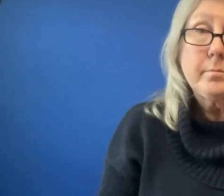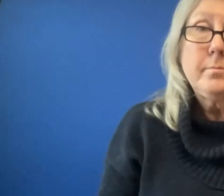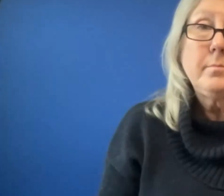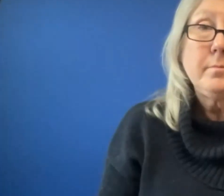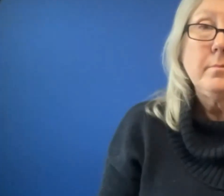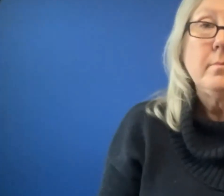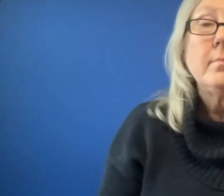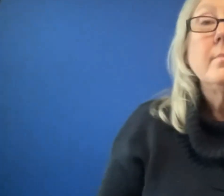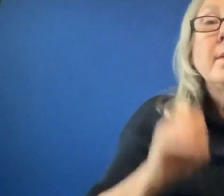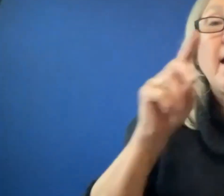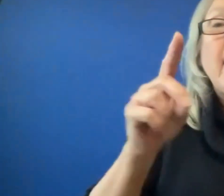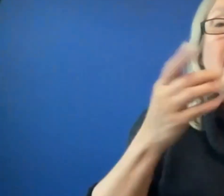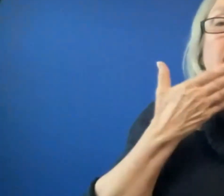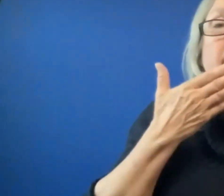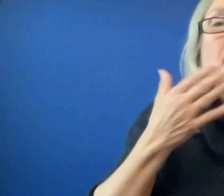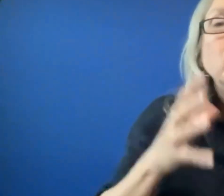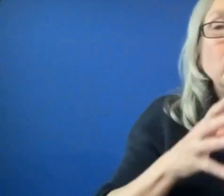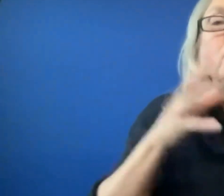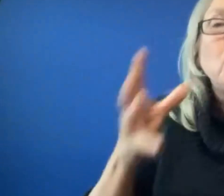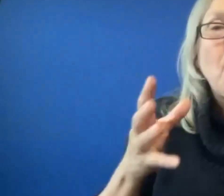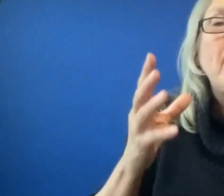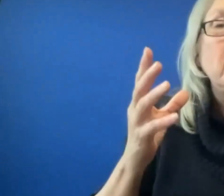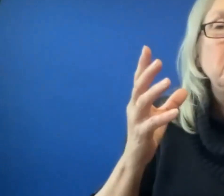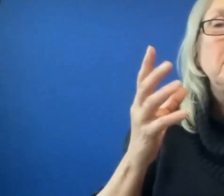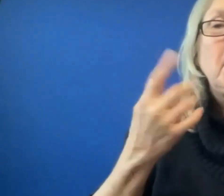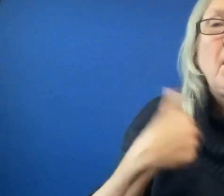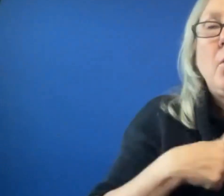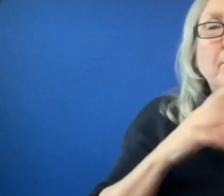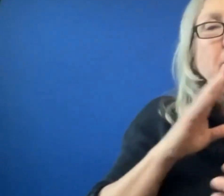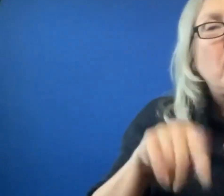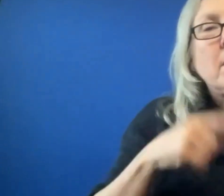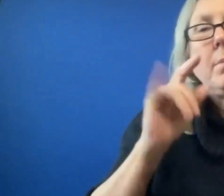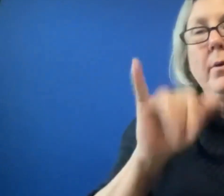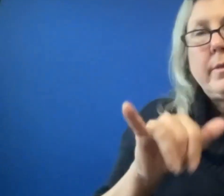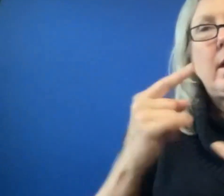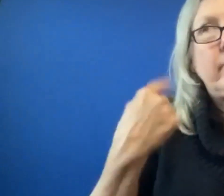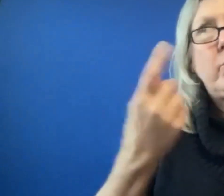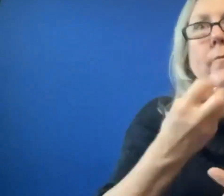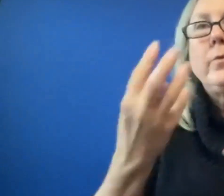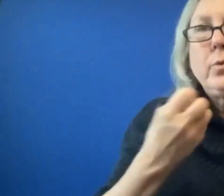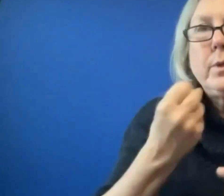Ed, thank you so much. We've been talking about that one for a few years. So, hopefully,